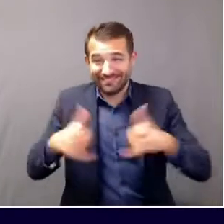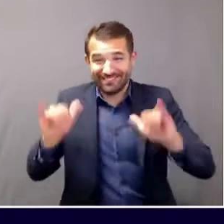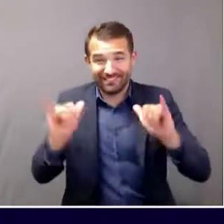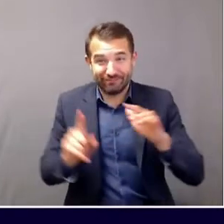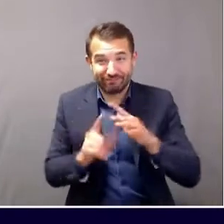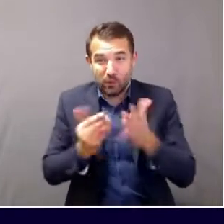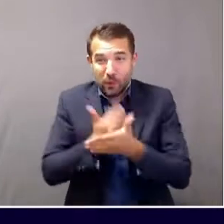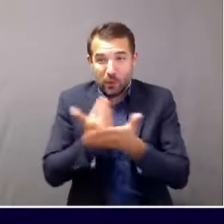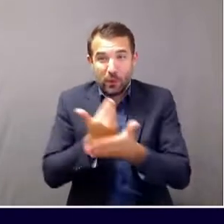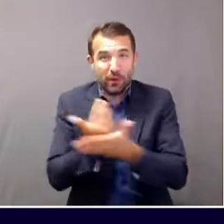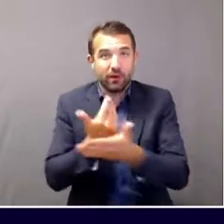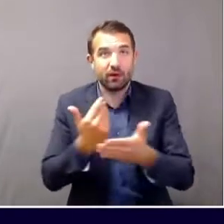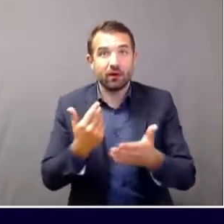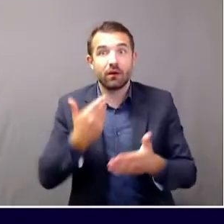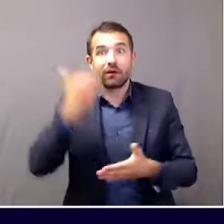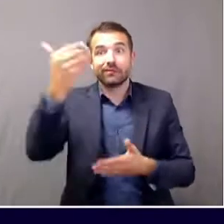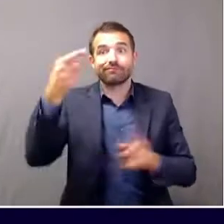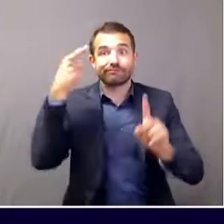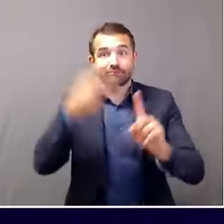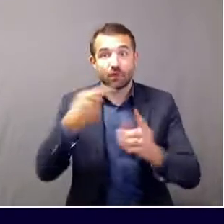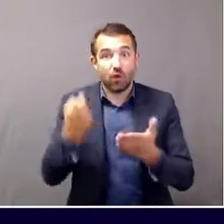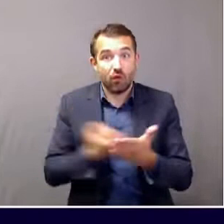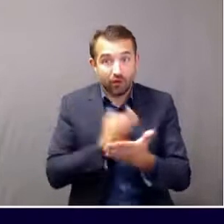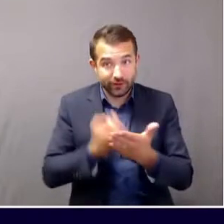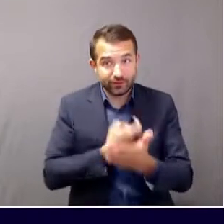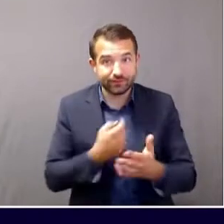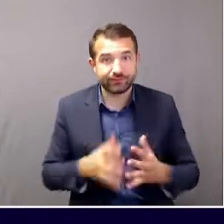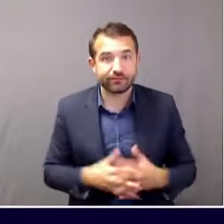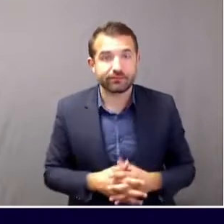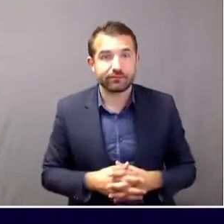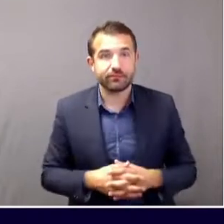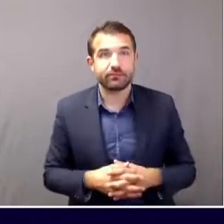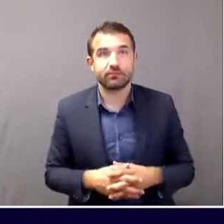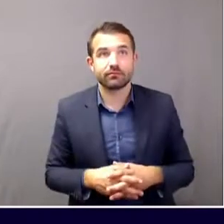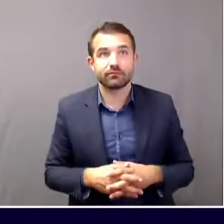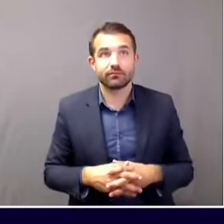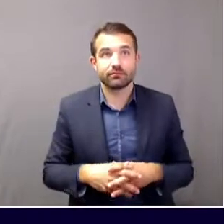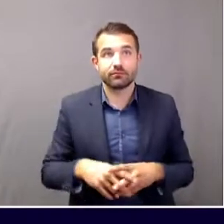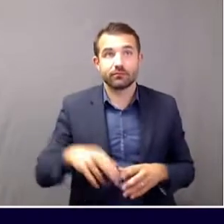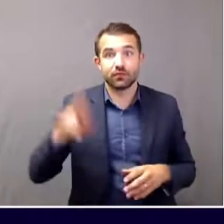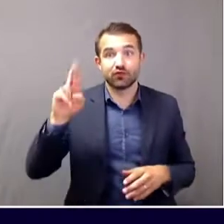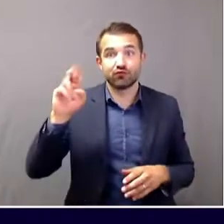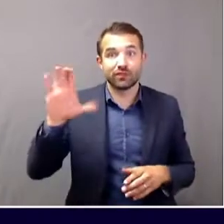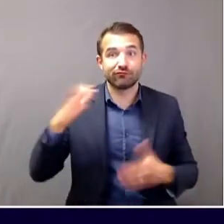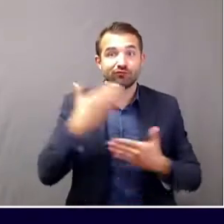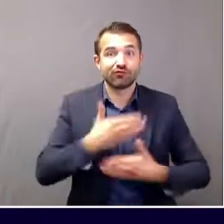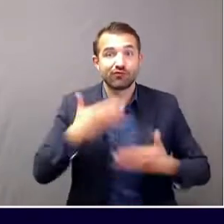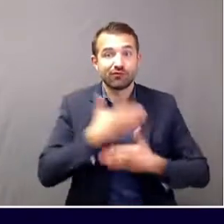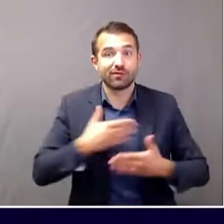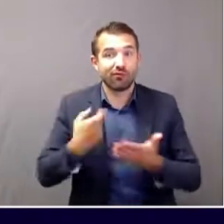you know we had governed the